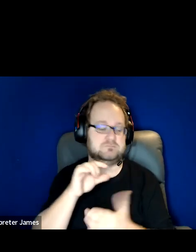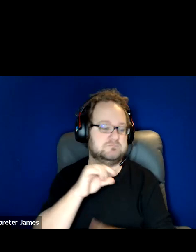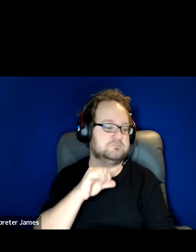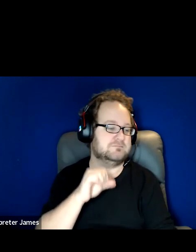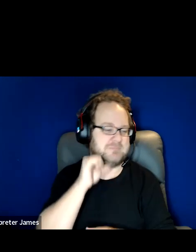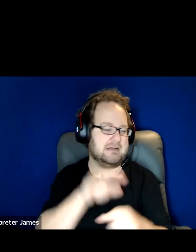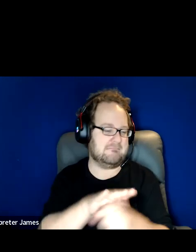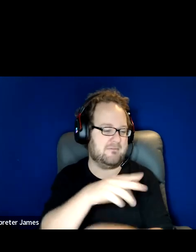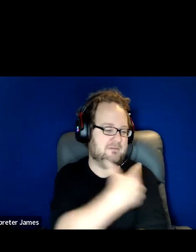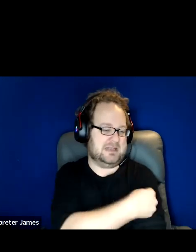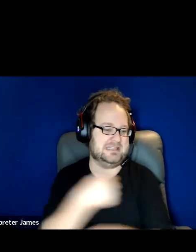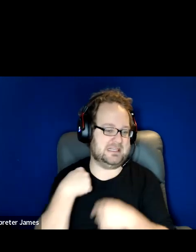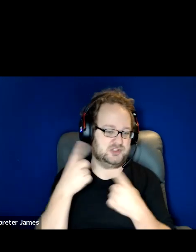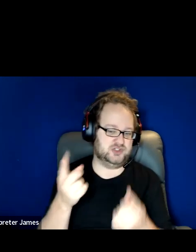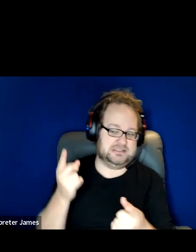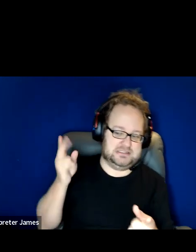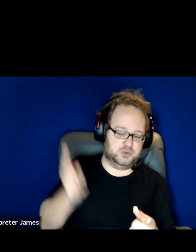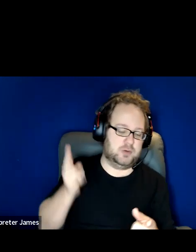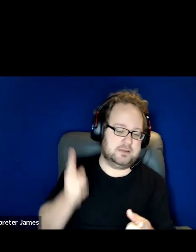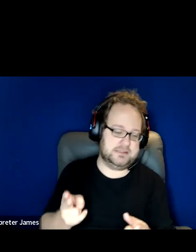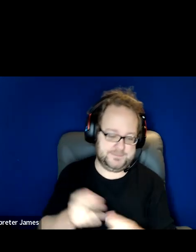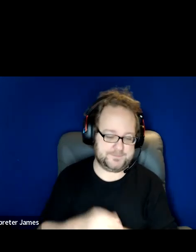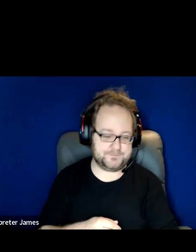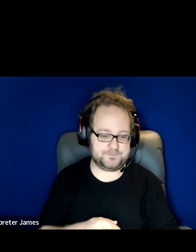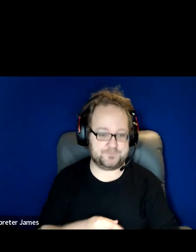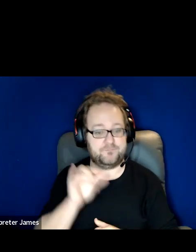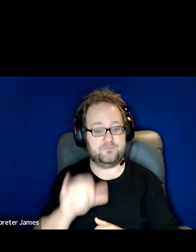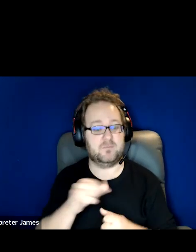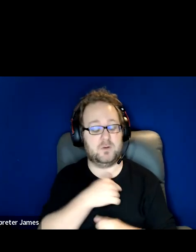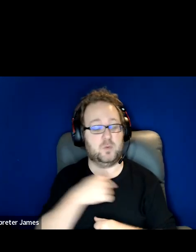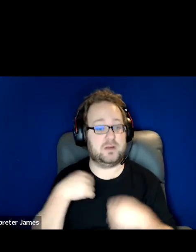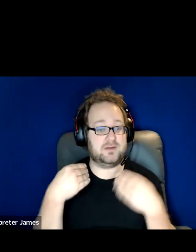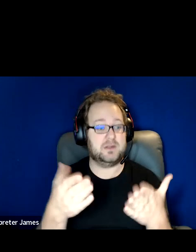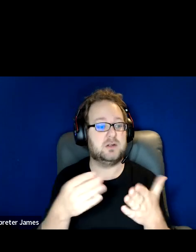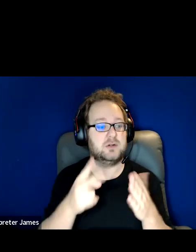Through this program we have administered almost 2 million COVID and influenza vaccines